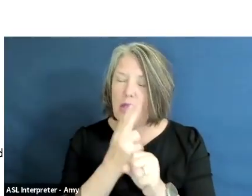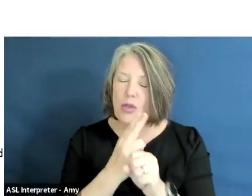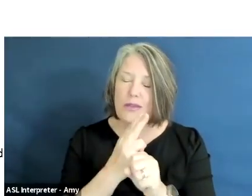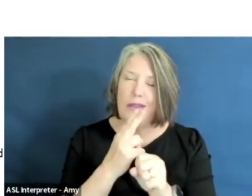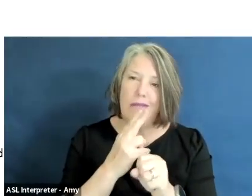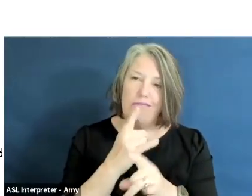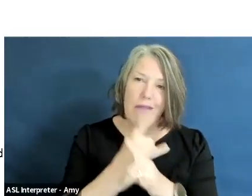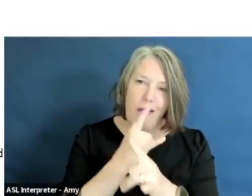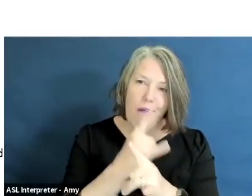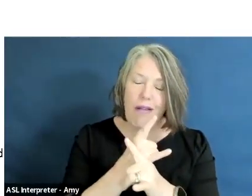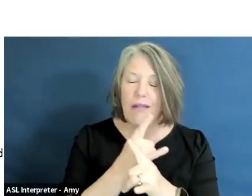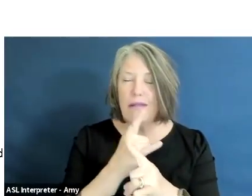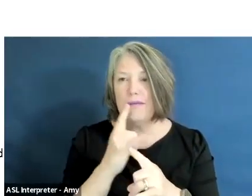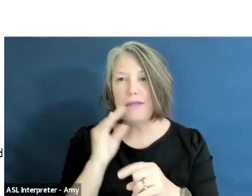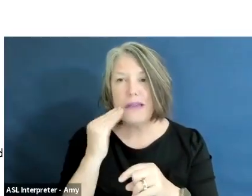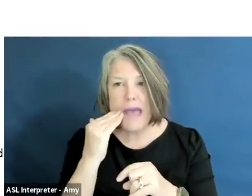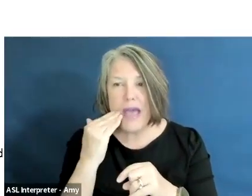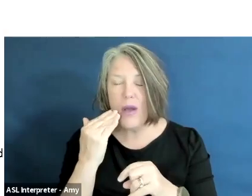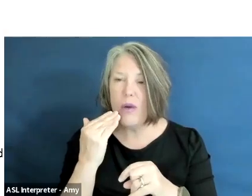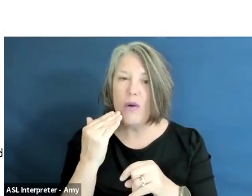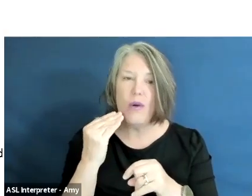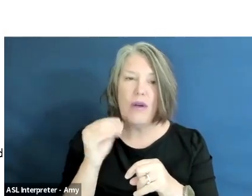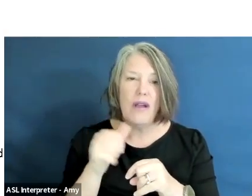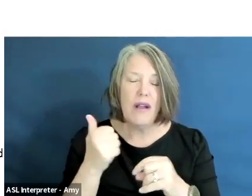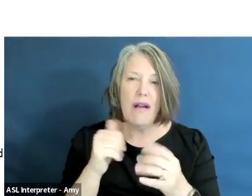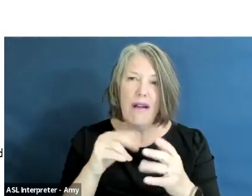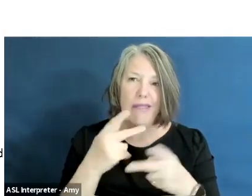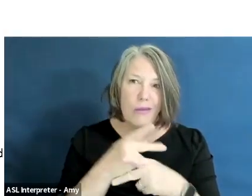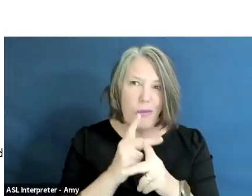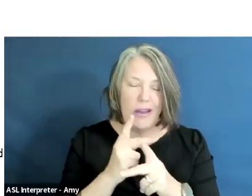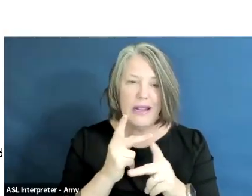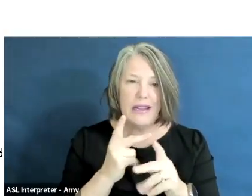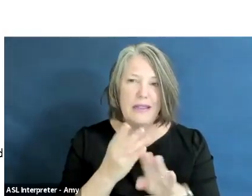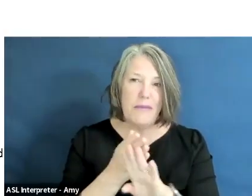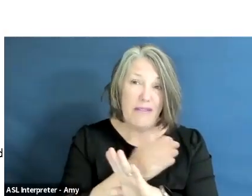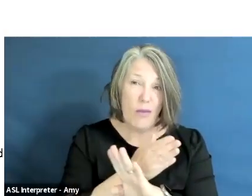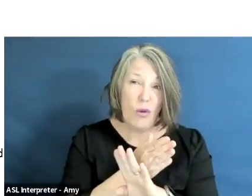or other vaping products before and during conception and pregnancy,